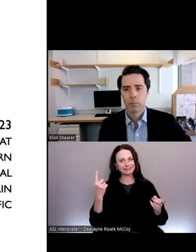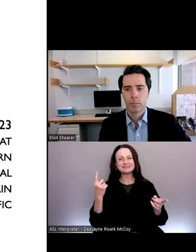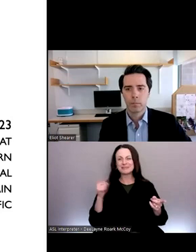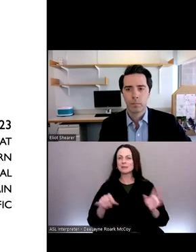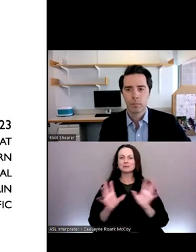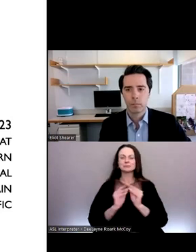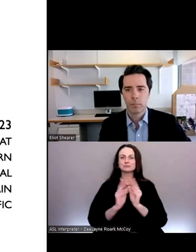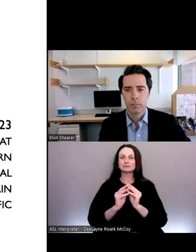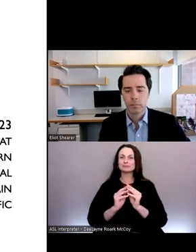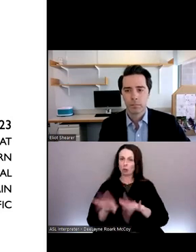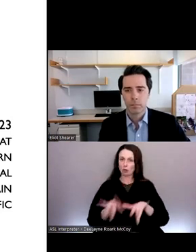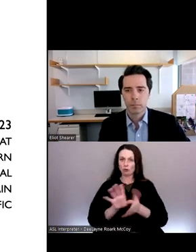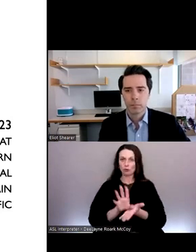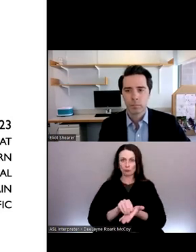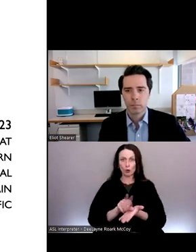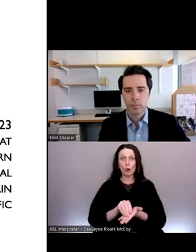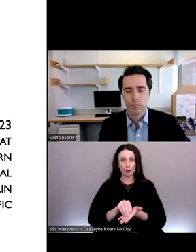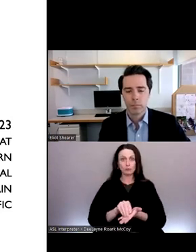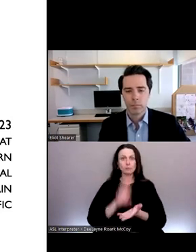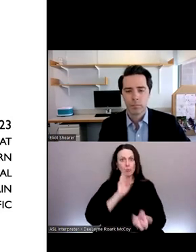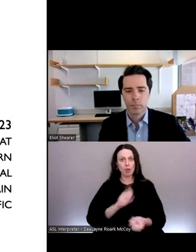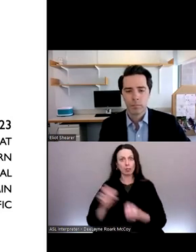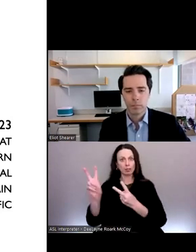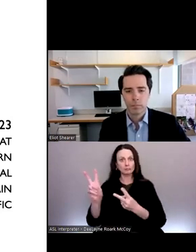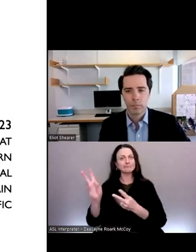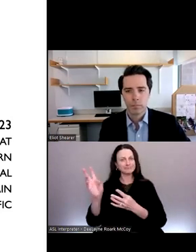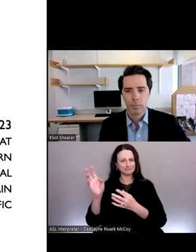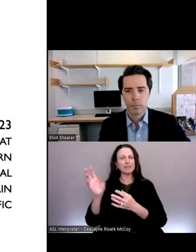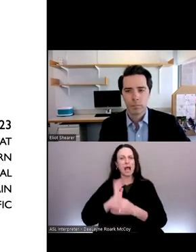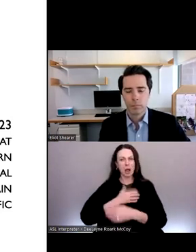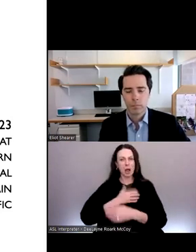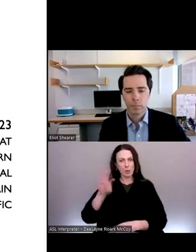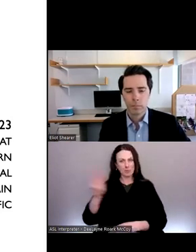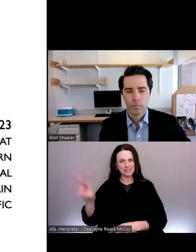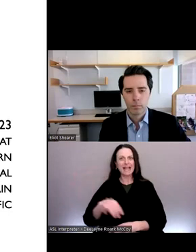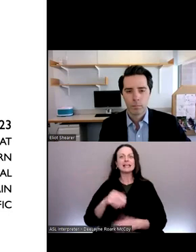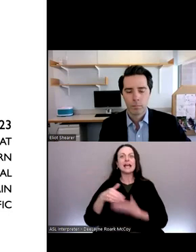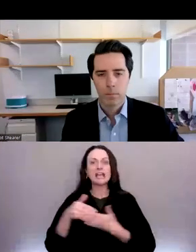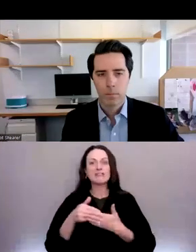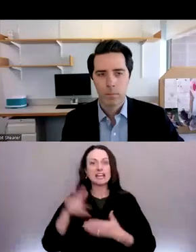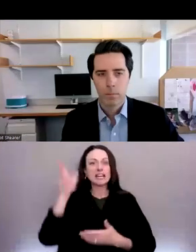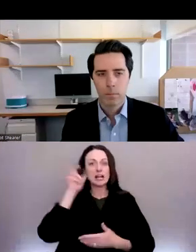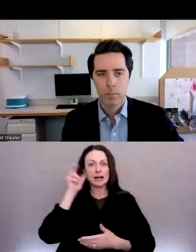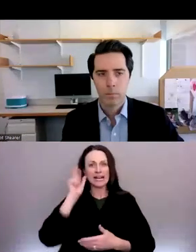recorded and will be available to stream on our website at